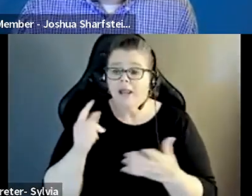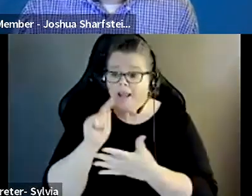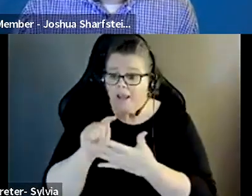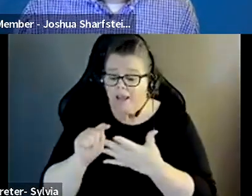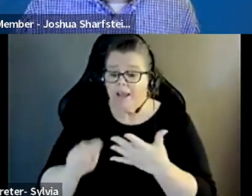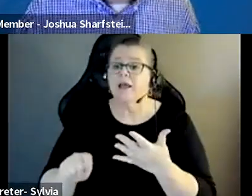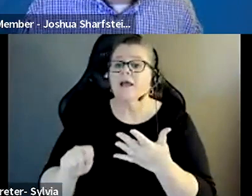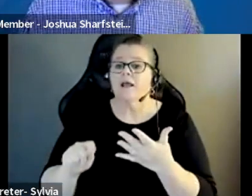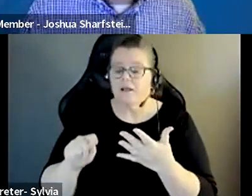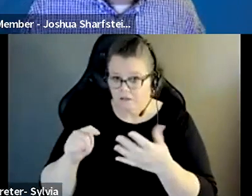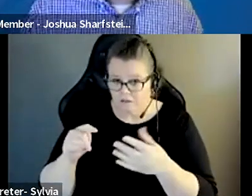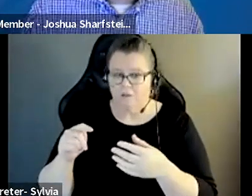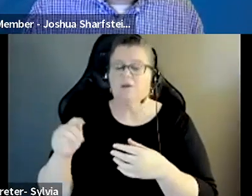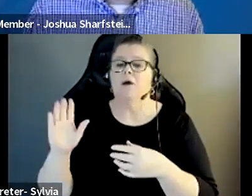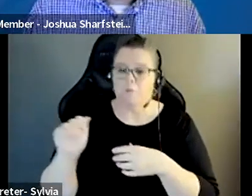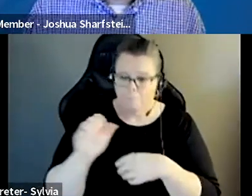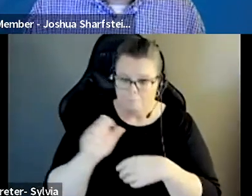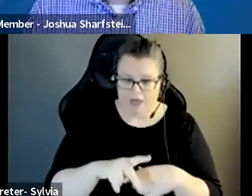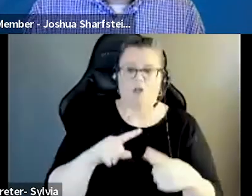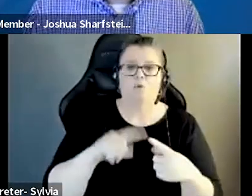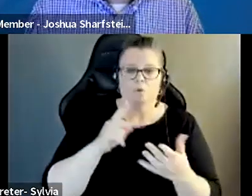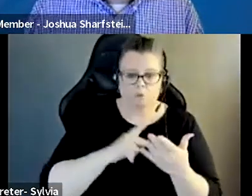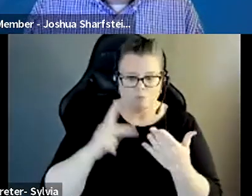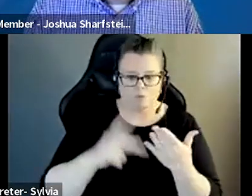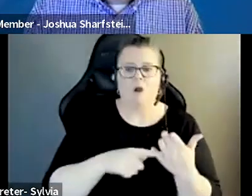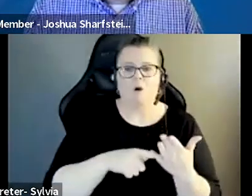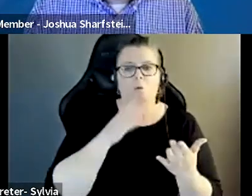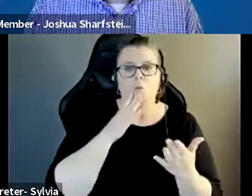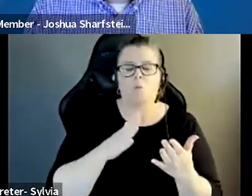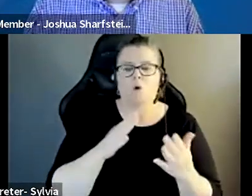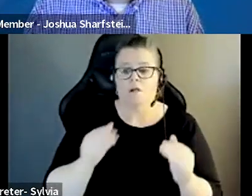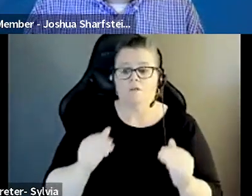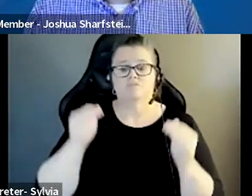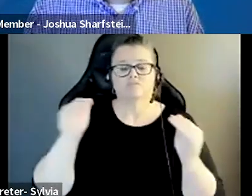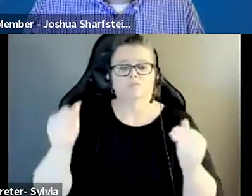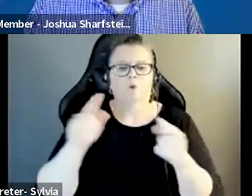that will then roll up to incident management when we --